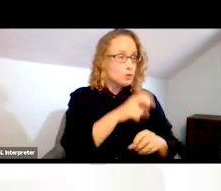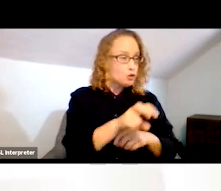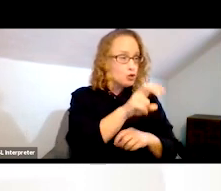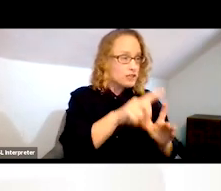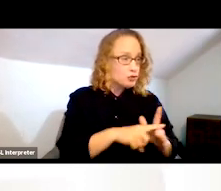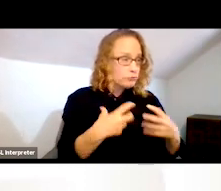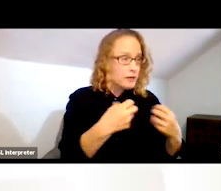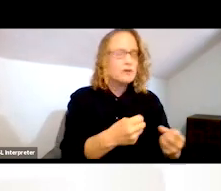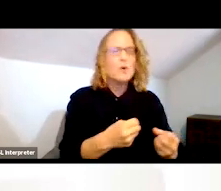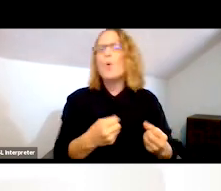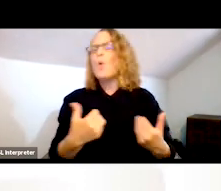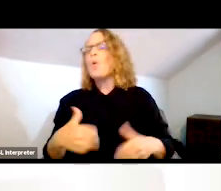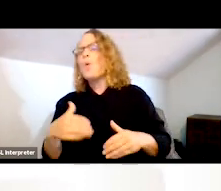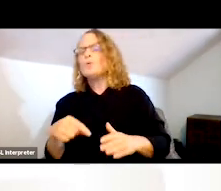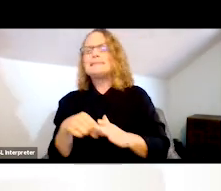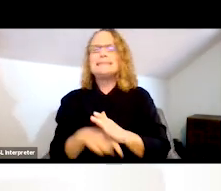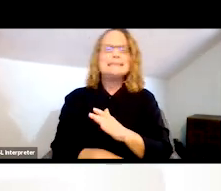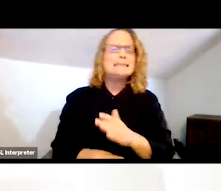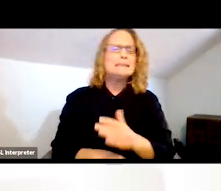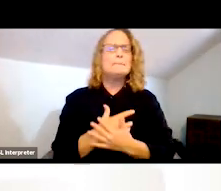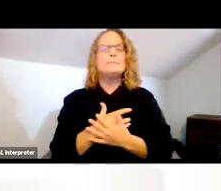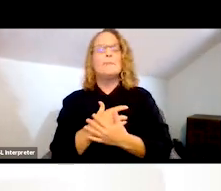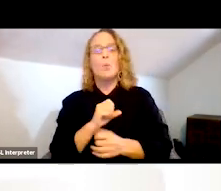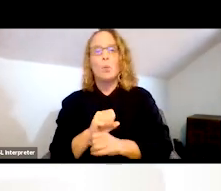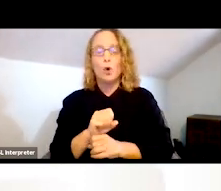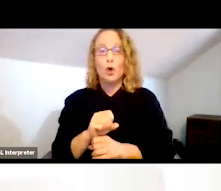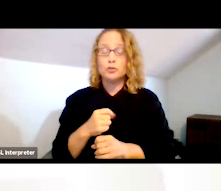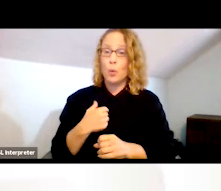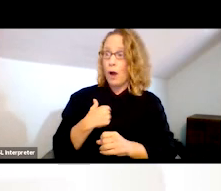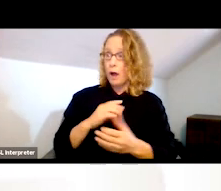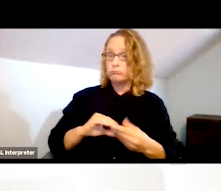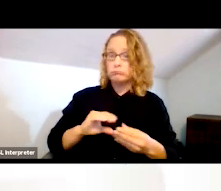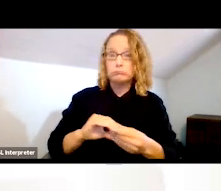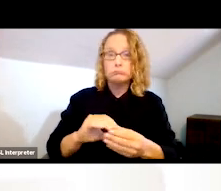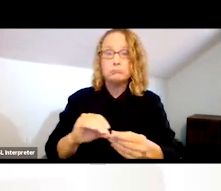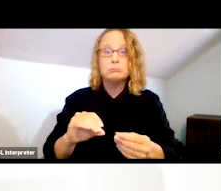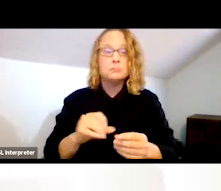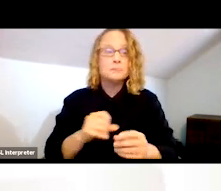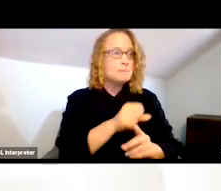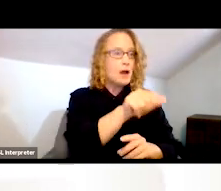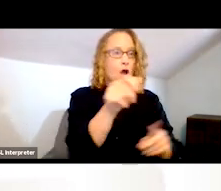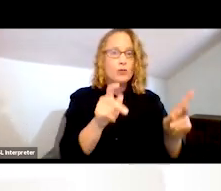if we ever see them at all. But I'm here to encourage you to say that, hey, recovery is real.